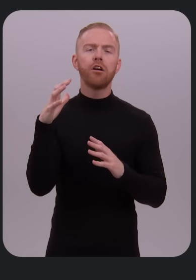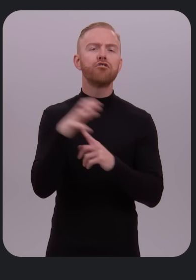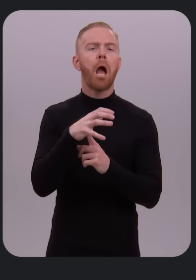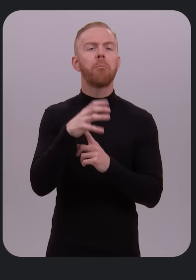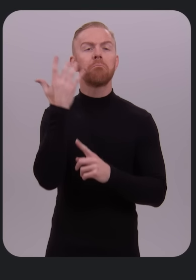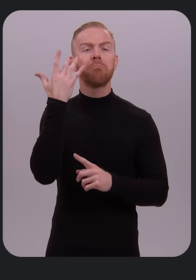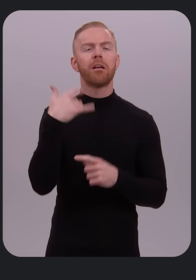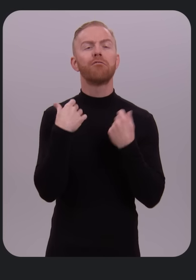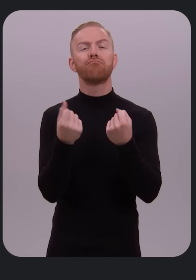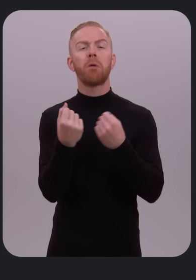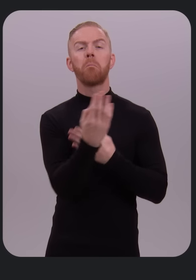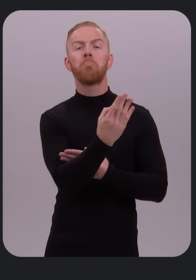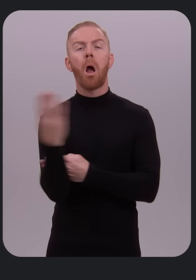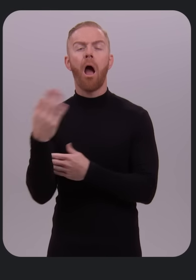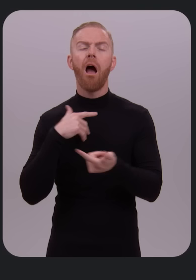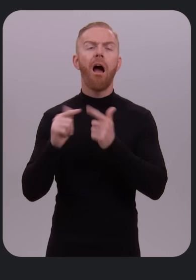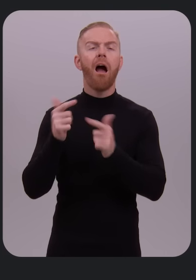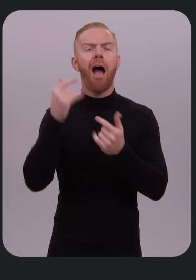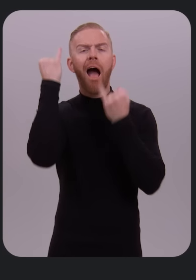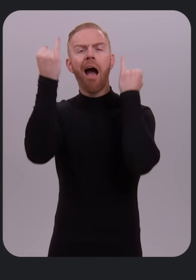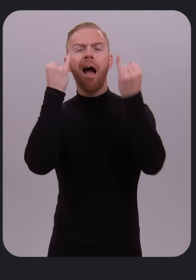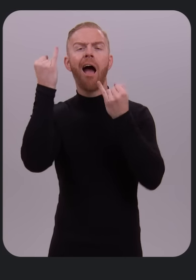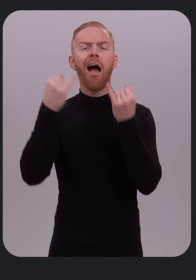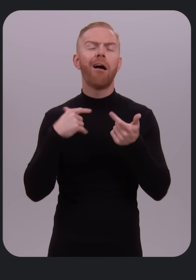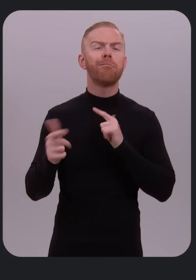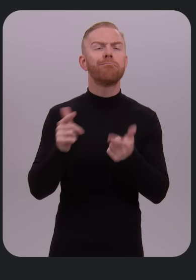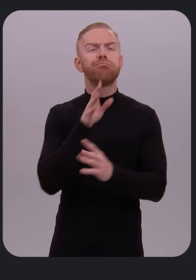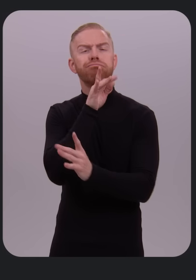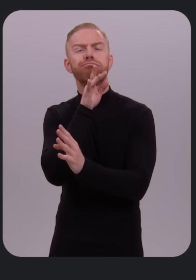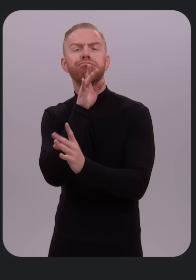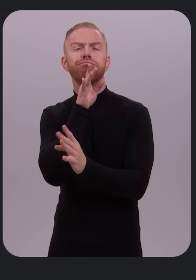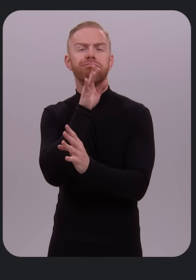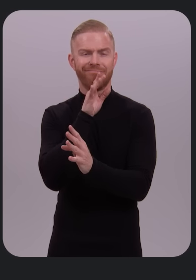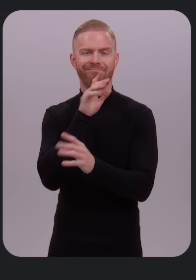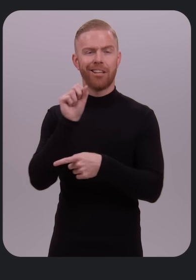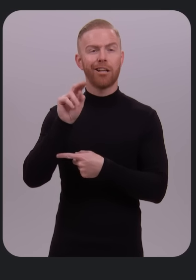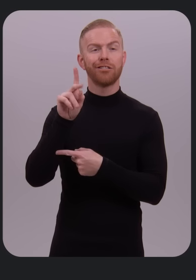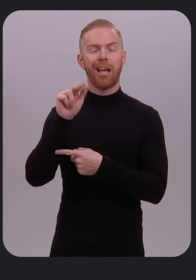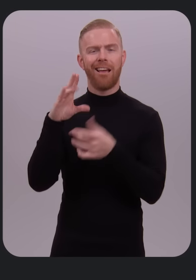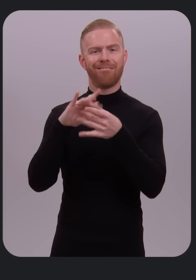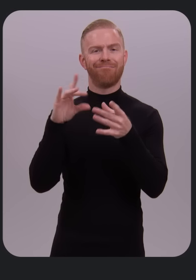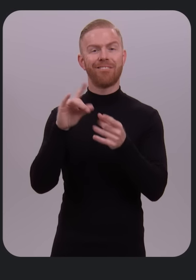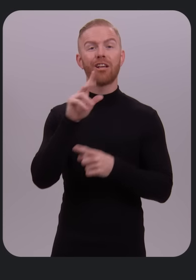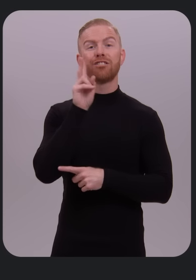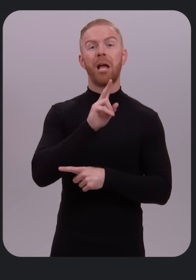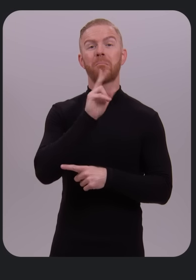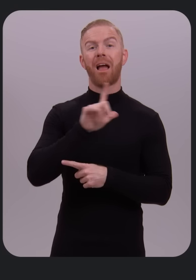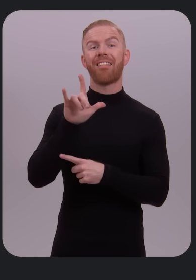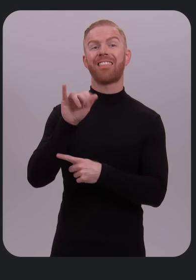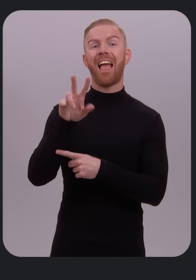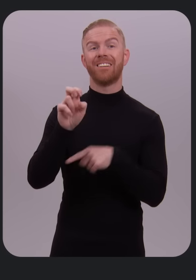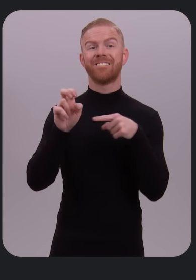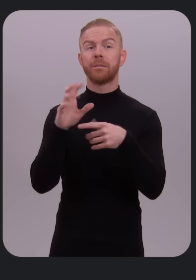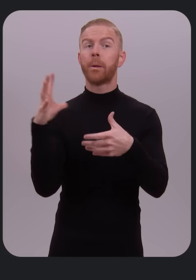into work in the morning. Now, as Sundar mentioned, Gemini Live now includes camera and screen sharing, both of which